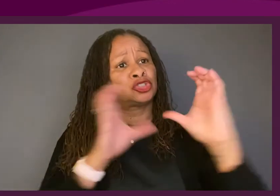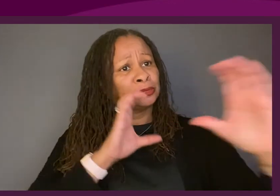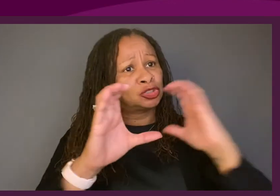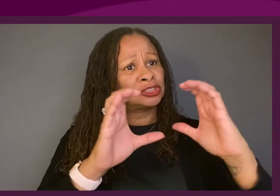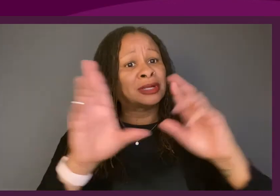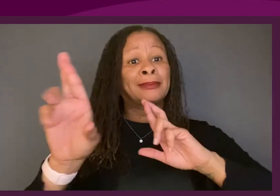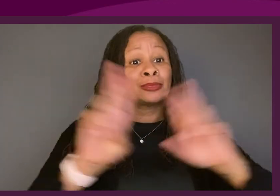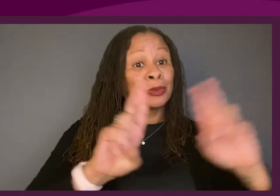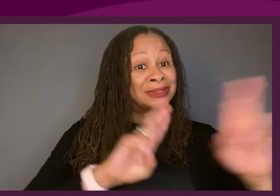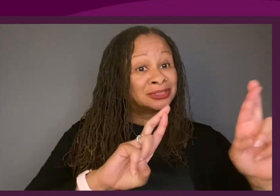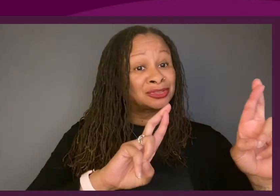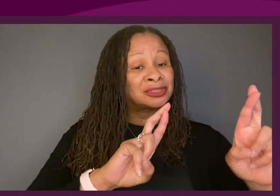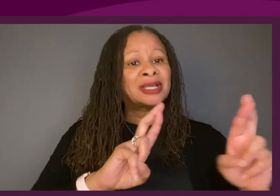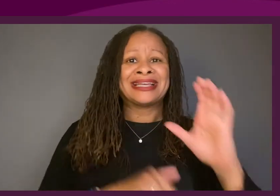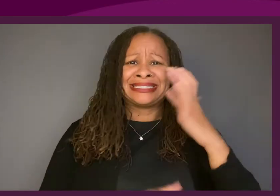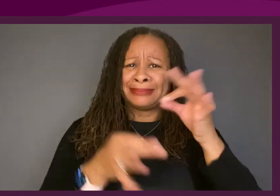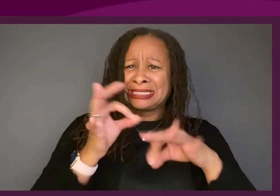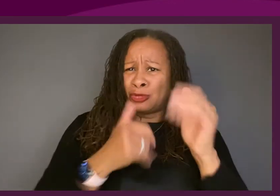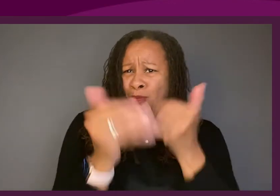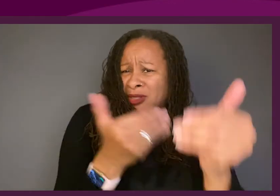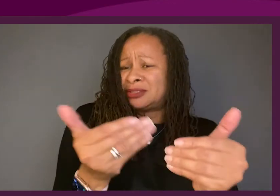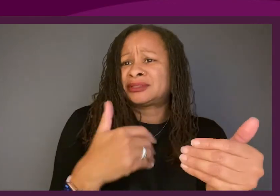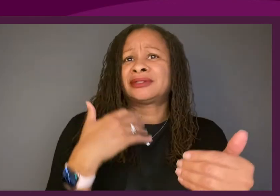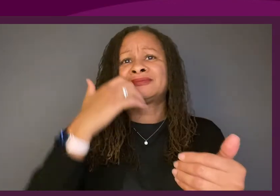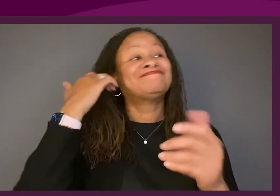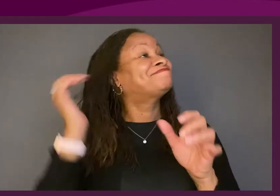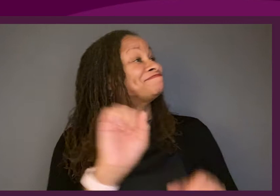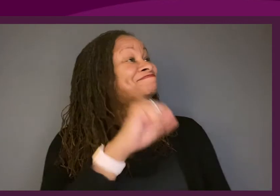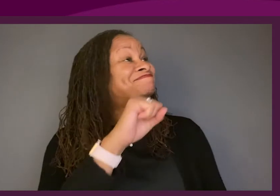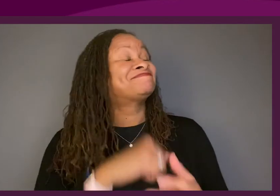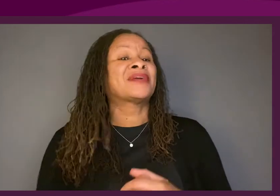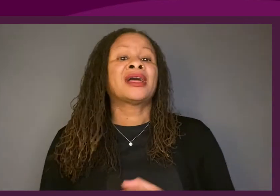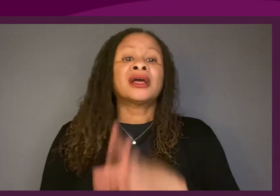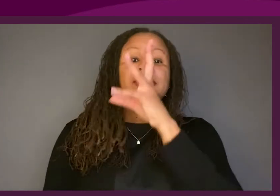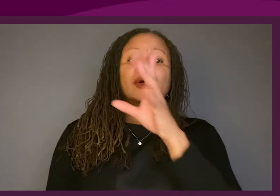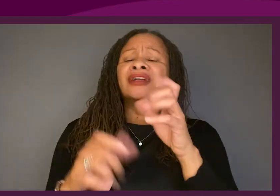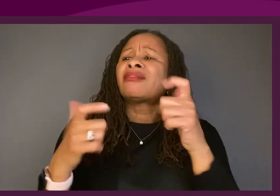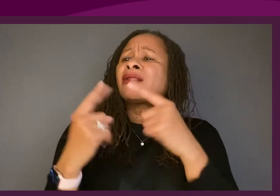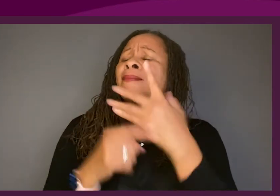You talked a lot about it, so how has the COVID pandemic exasperated the situation in